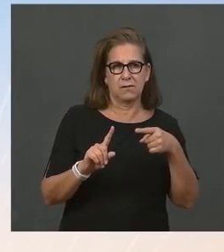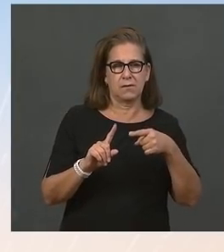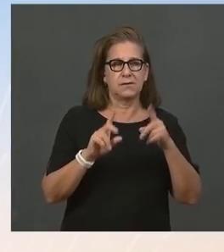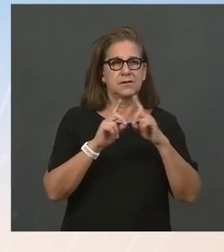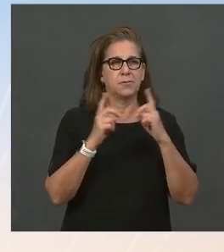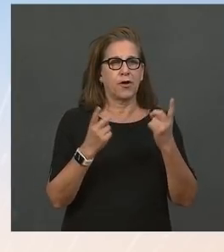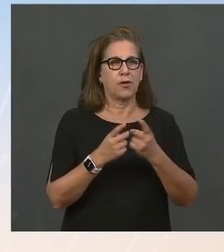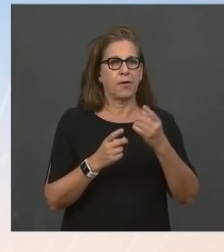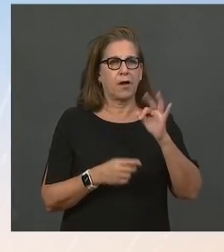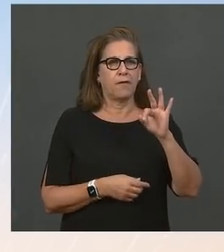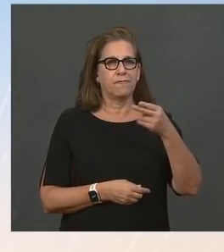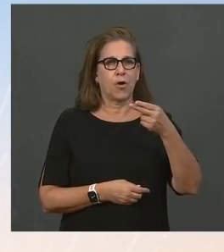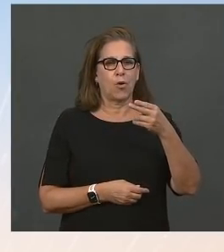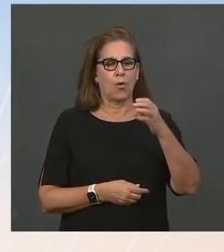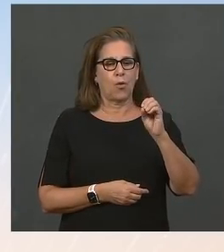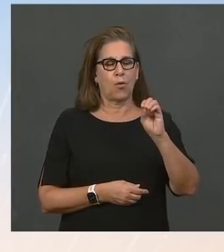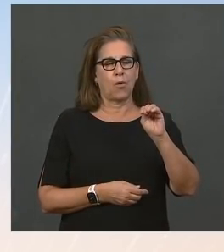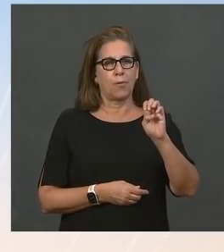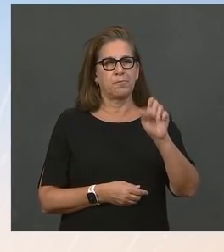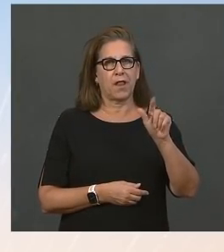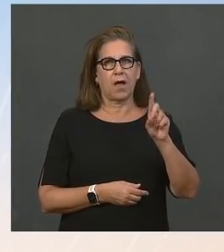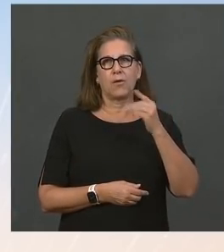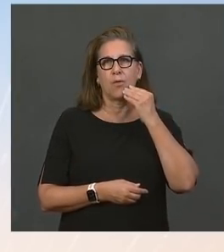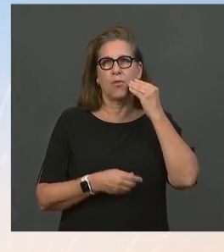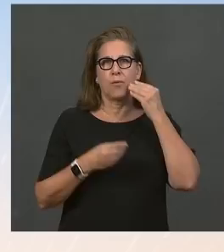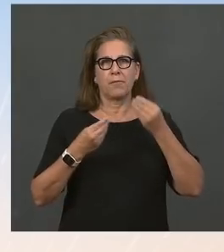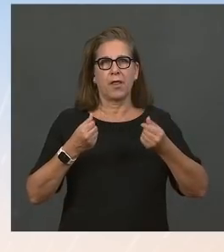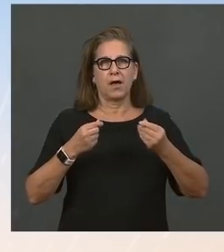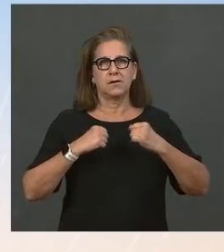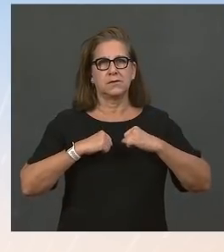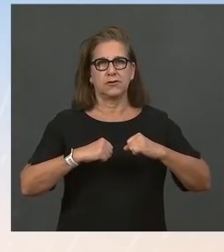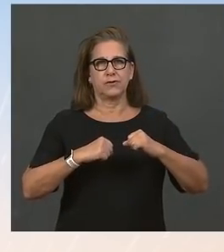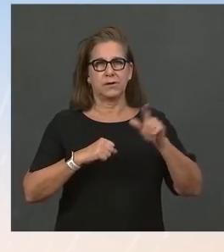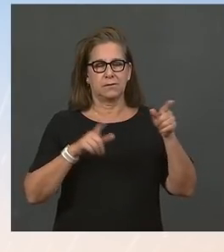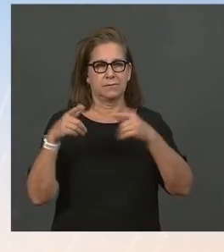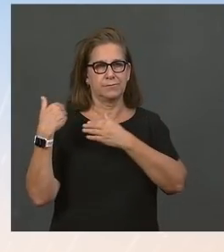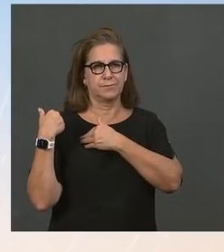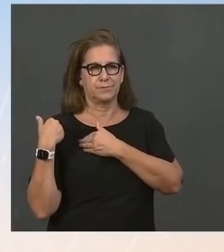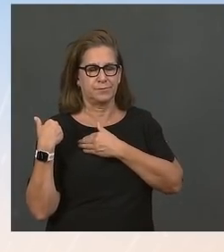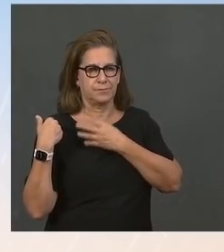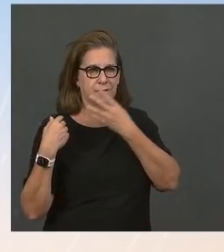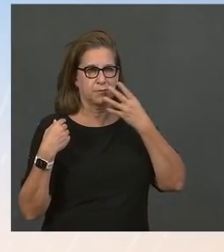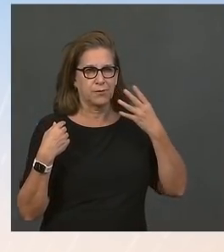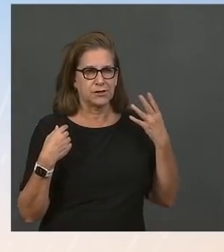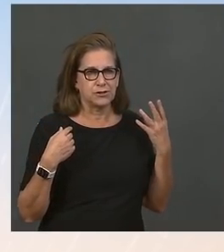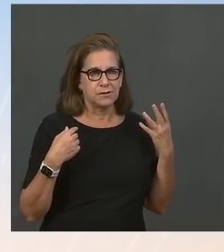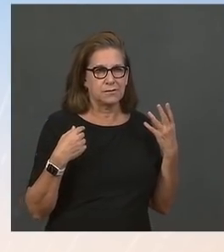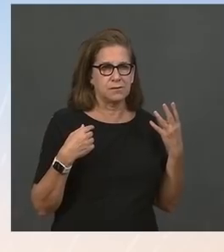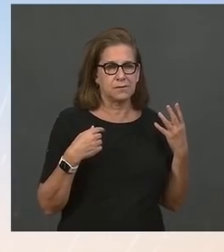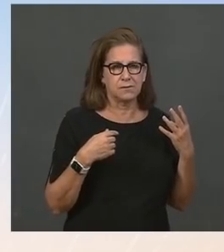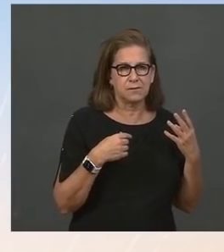and he's criticized this in the past, it seems like there's not a sense of urgency to get this memo out since it's been months at this point. Ms. Psaki: I wouldn't agree with that.